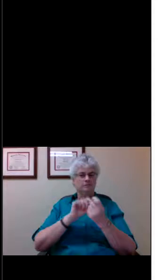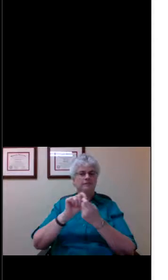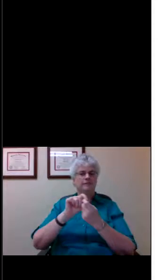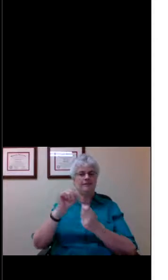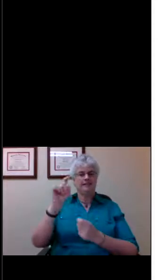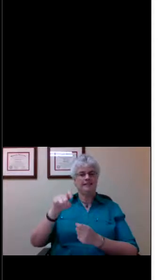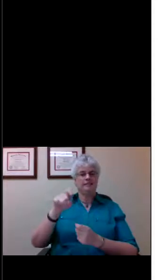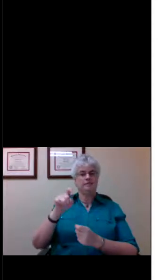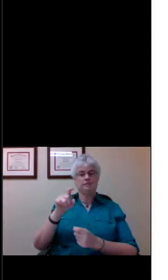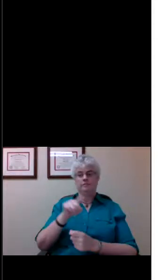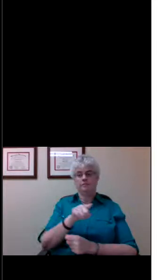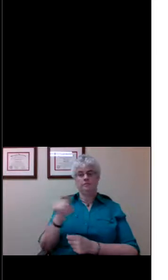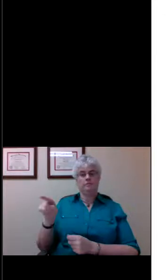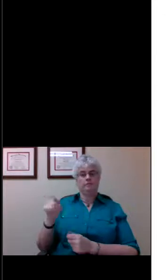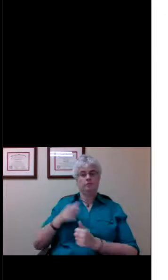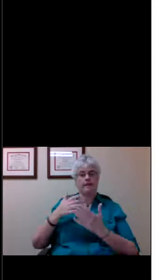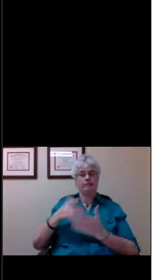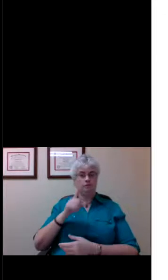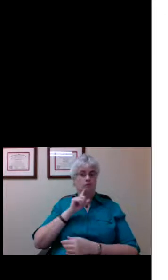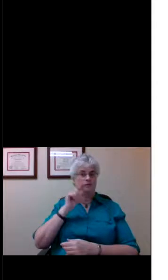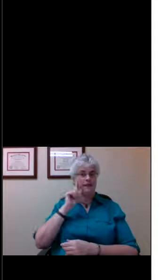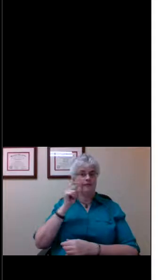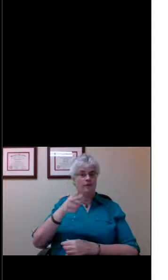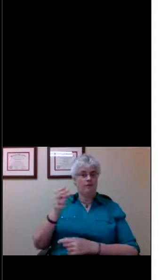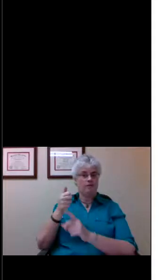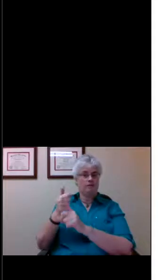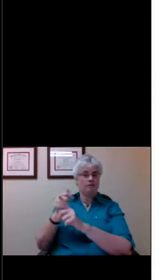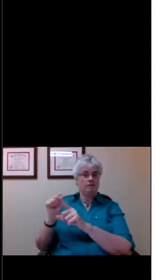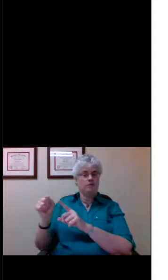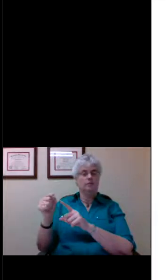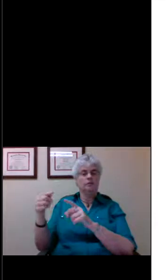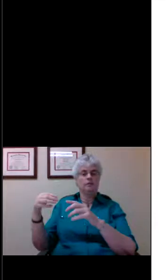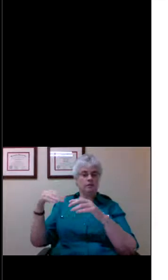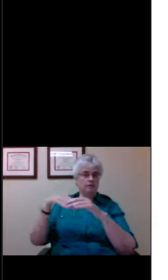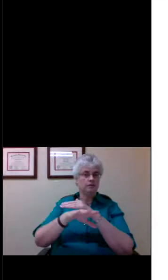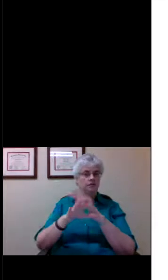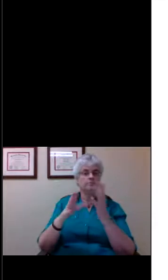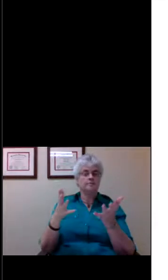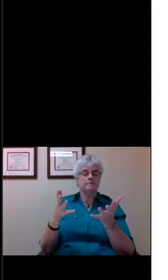best address specific, unique needs that Deaf and Hard-of-Hearing survivors have